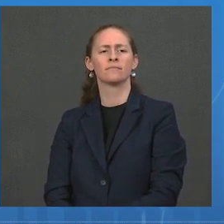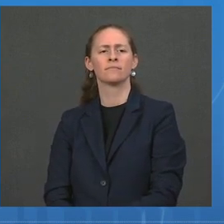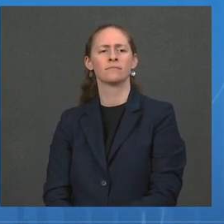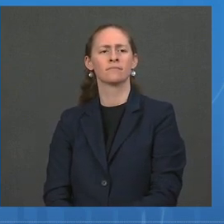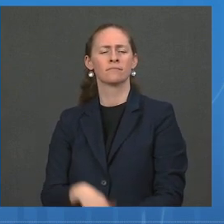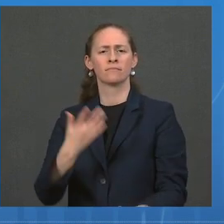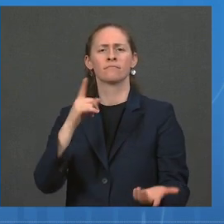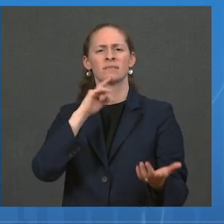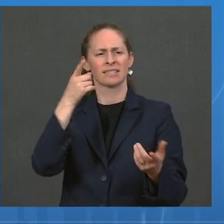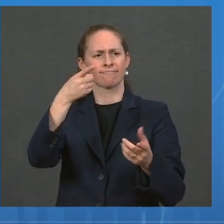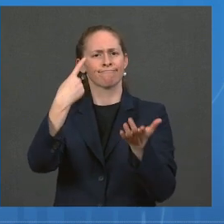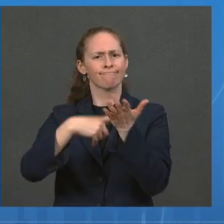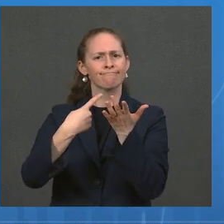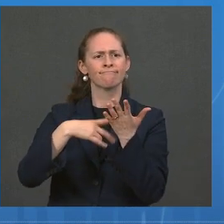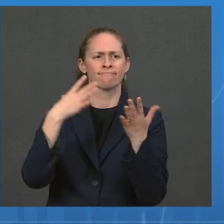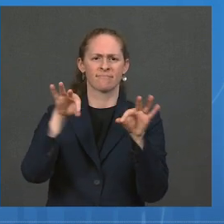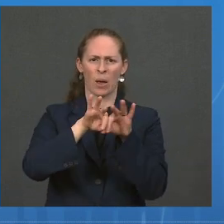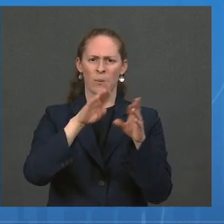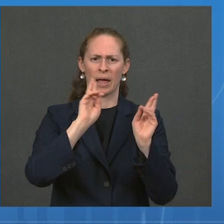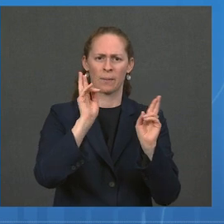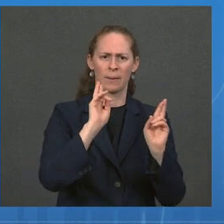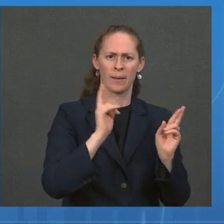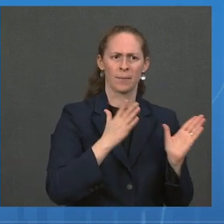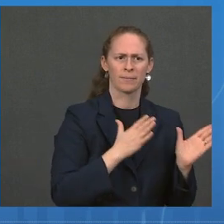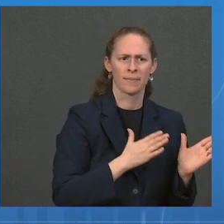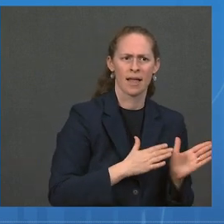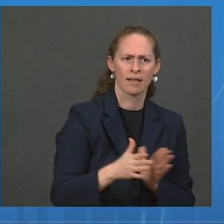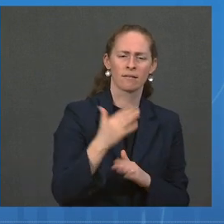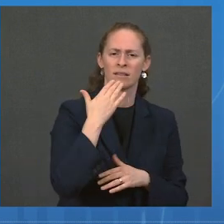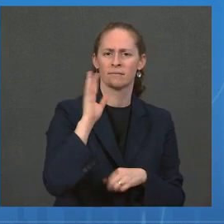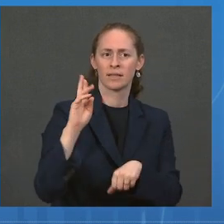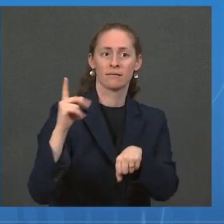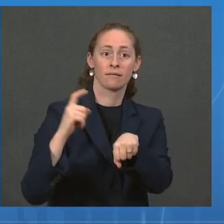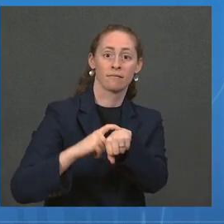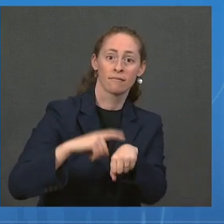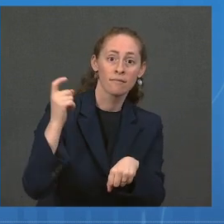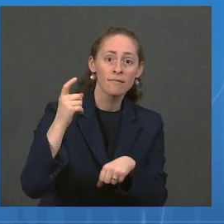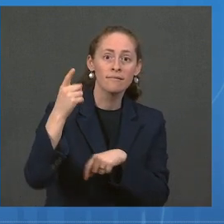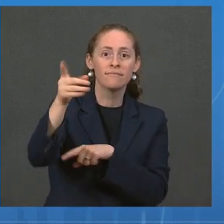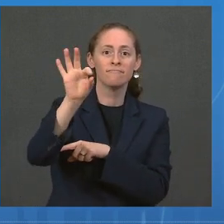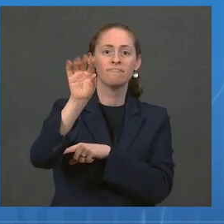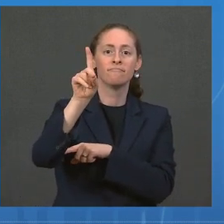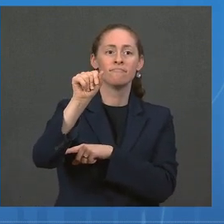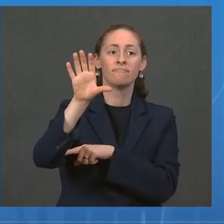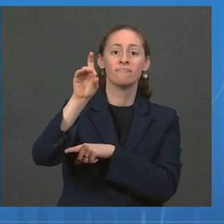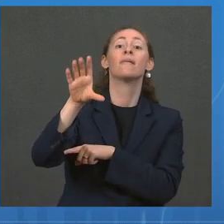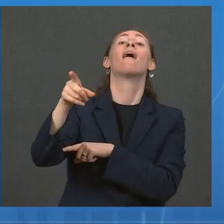and, you know, be ready for the FDA's decision. But the criticism at that time for boosters